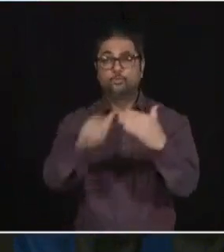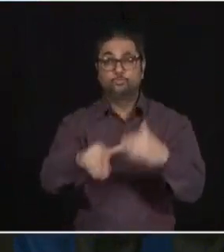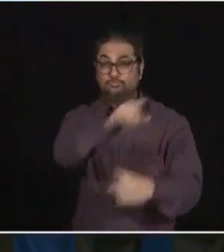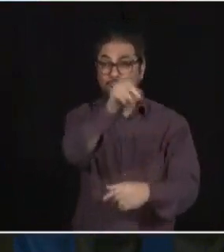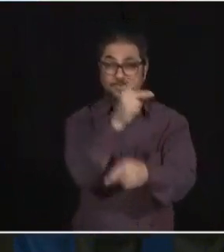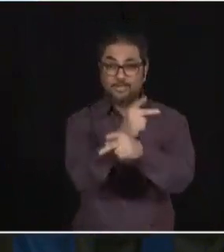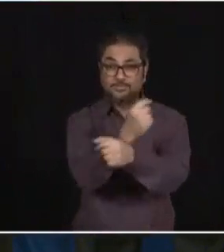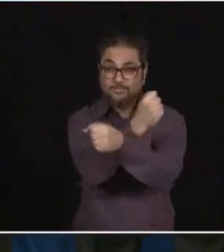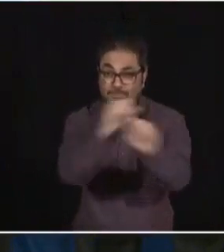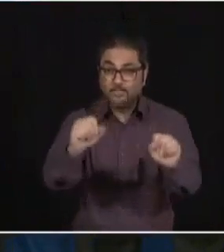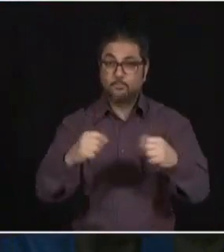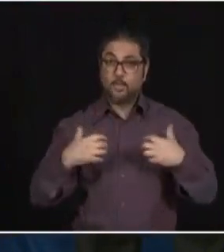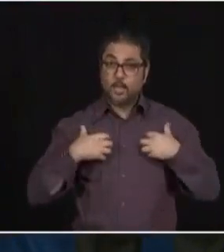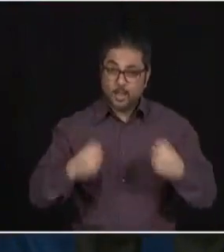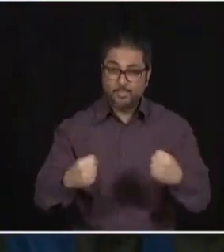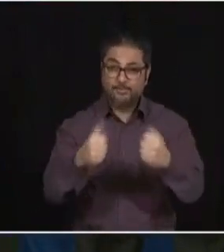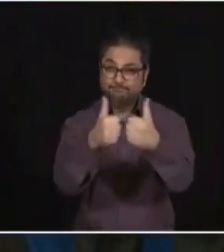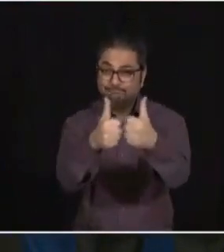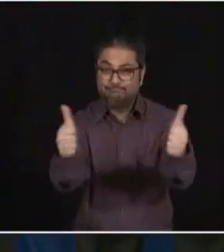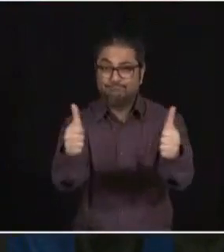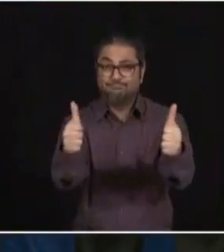All the best.